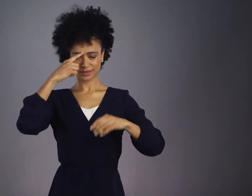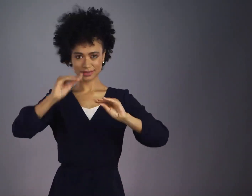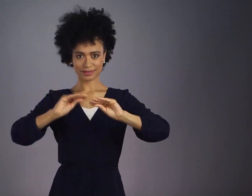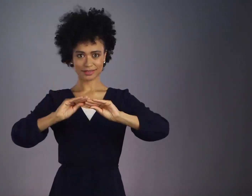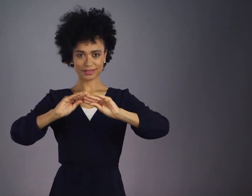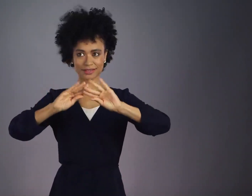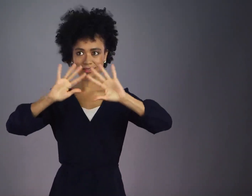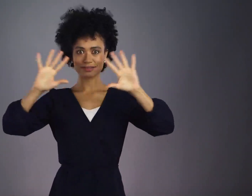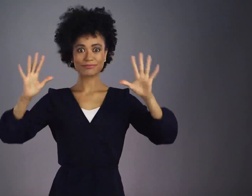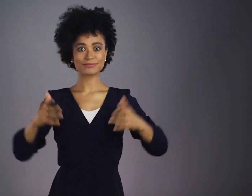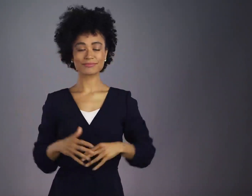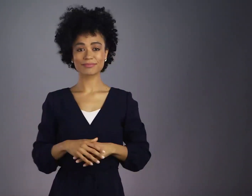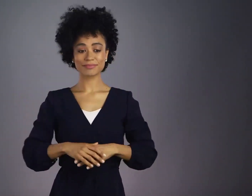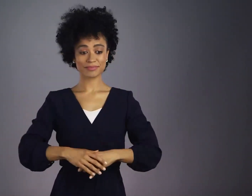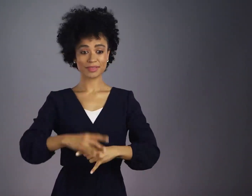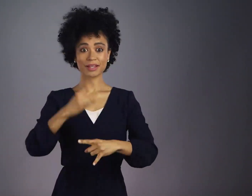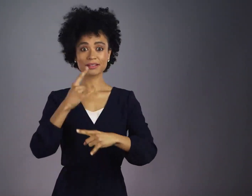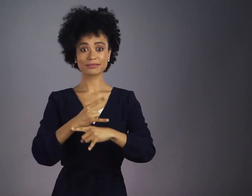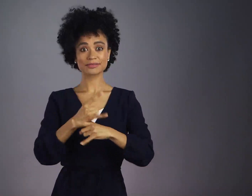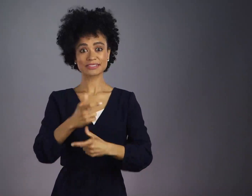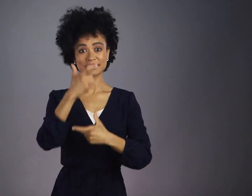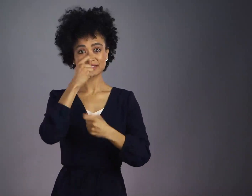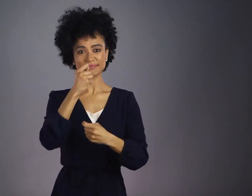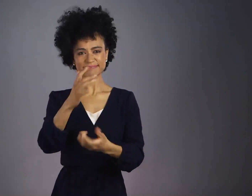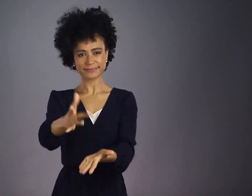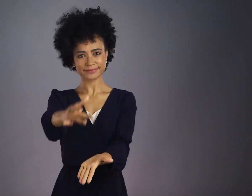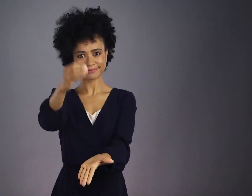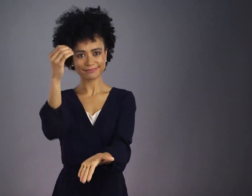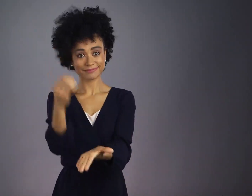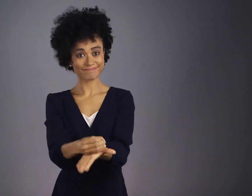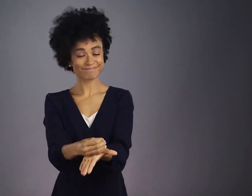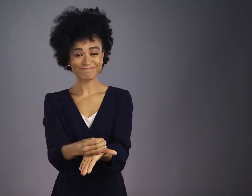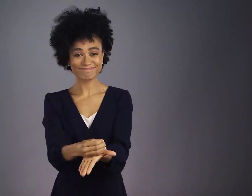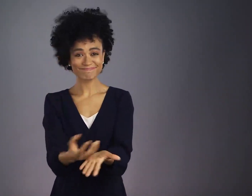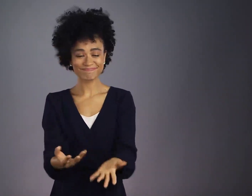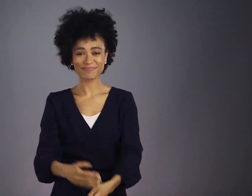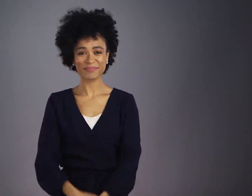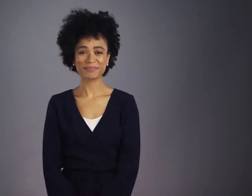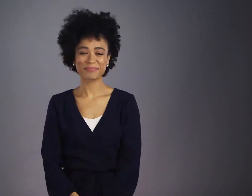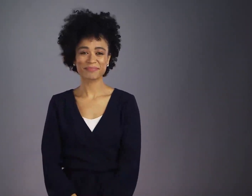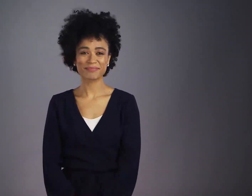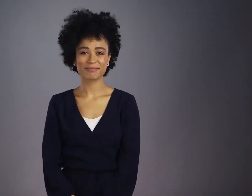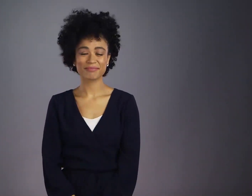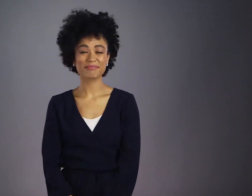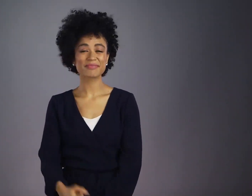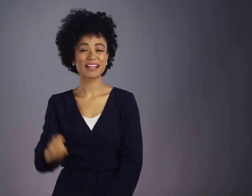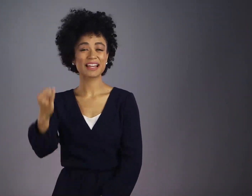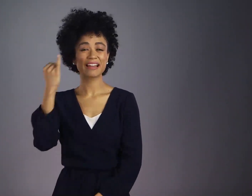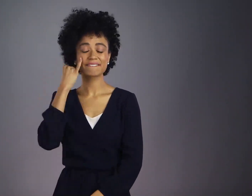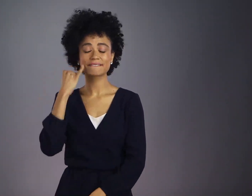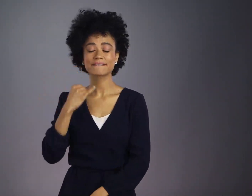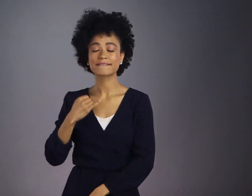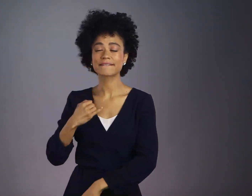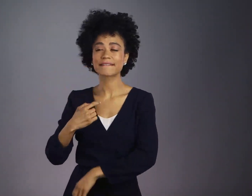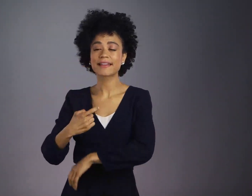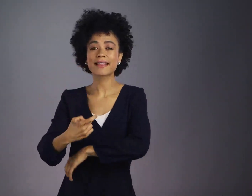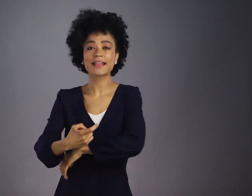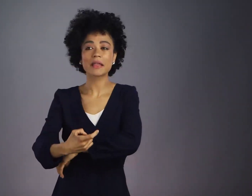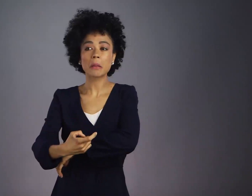For by this time sanity will have returned. We will seldom be interested in liquor.